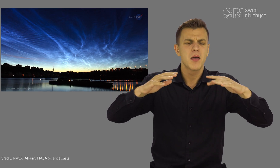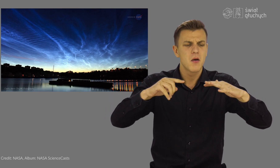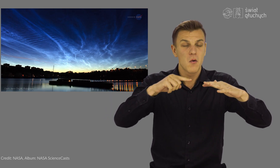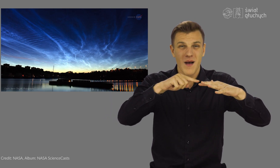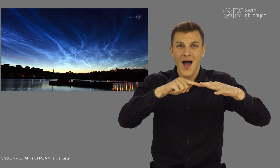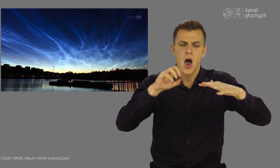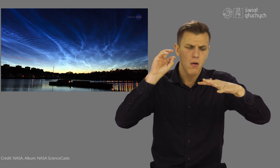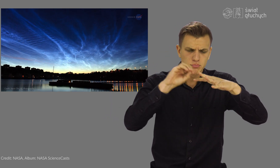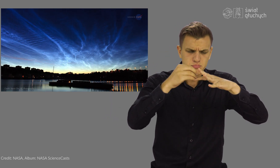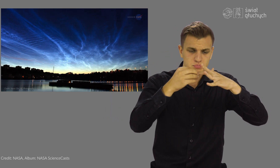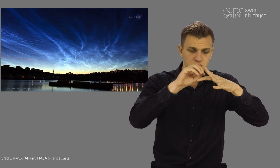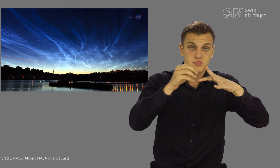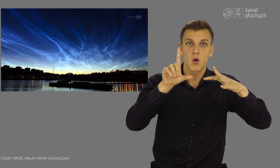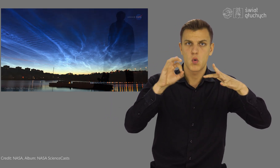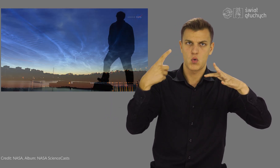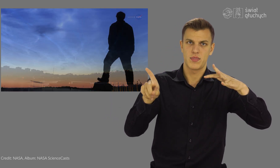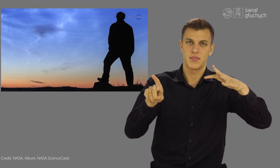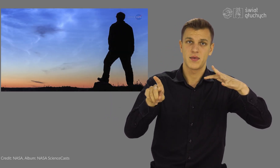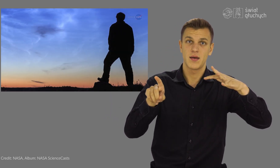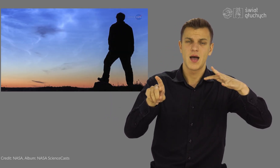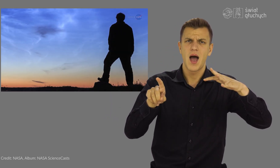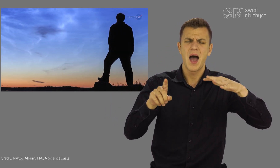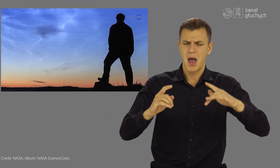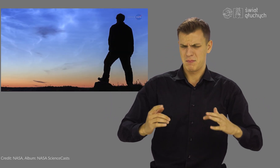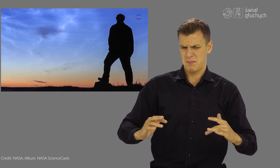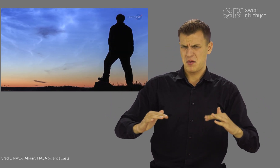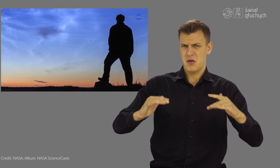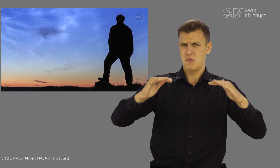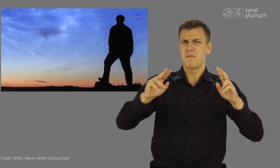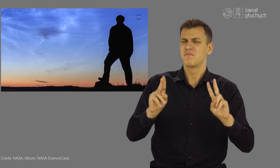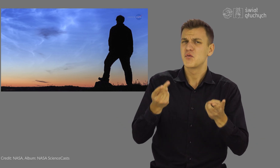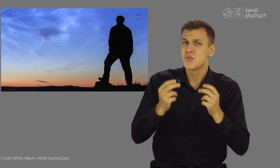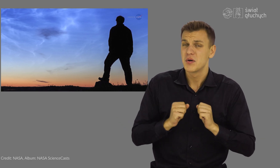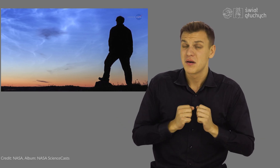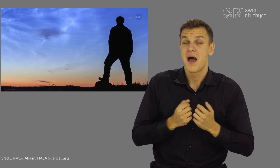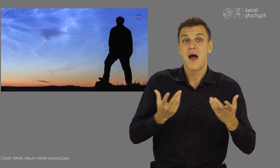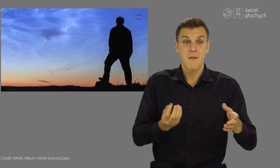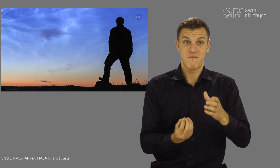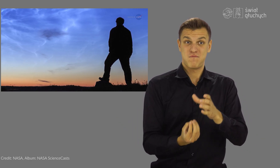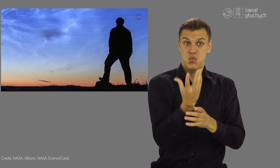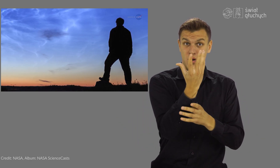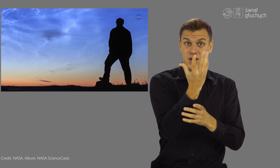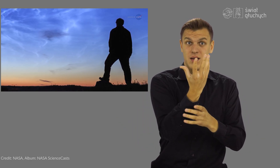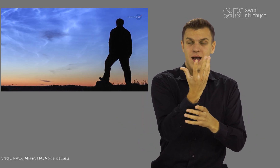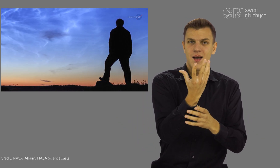formed around microscopic dust particles that drift through the air. This dust comes precisely from volcanic eruptions,